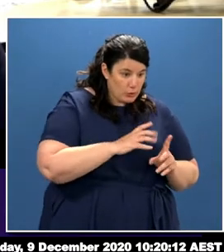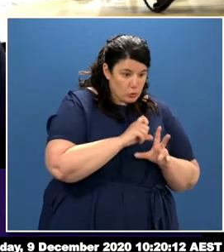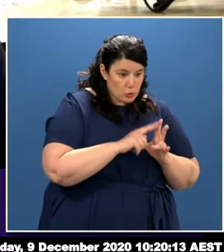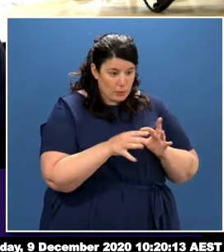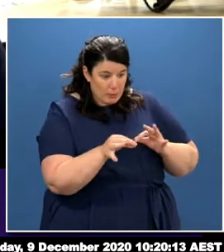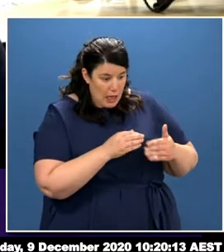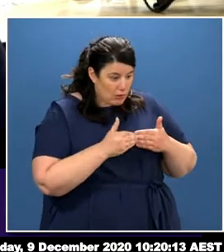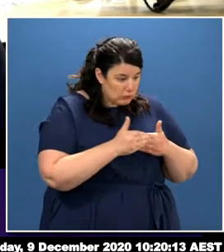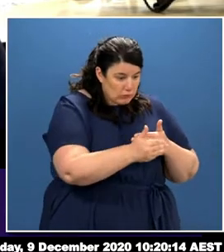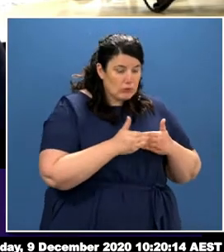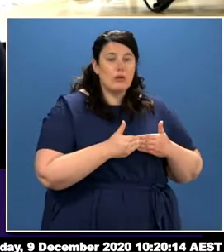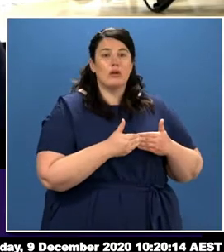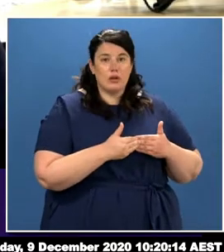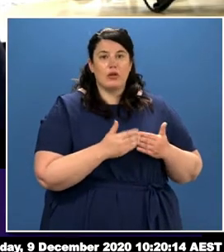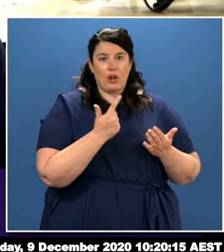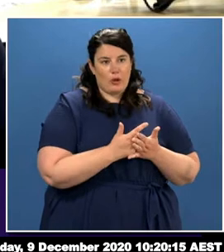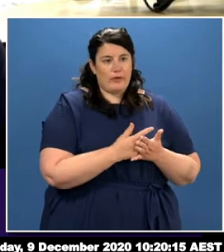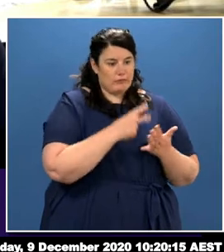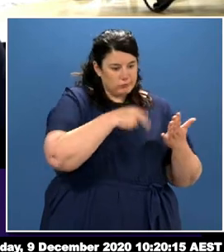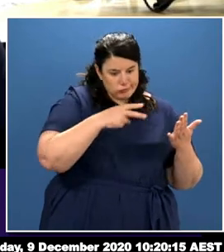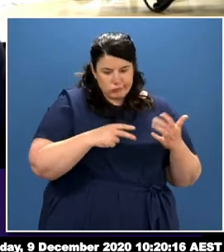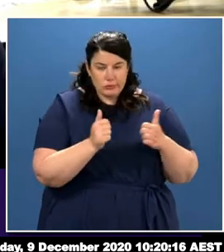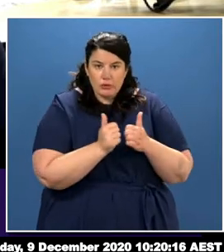Again, there was a lot of reviewing documents or responding to